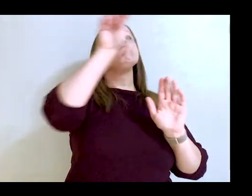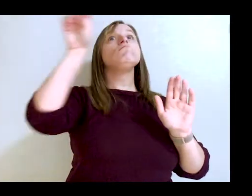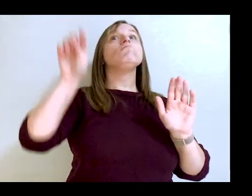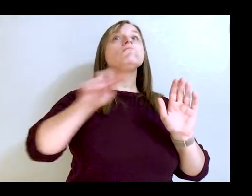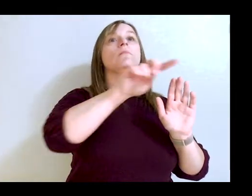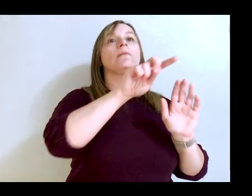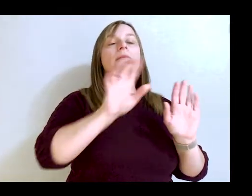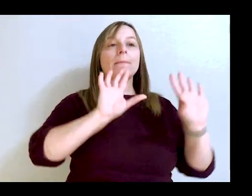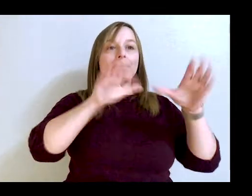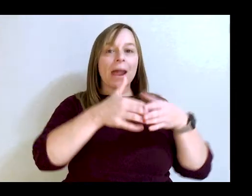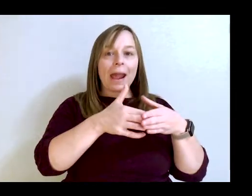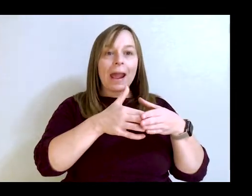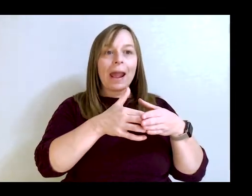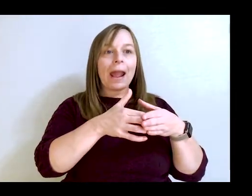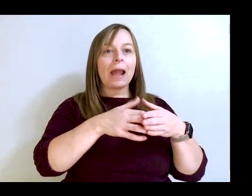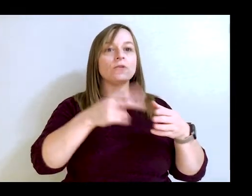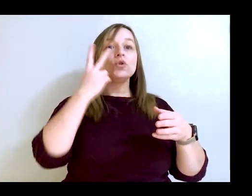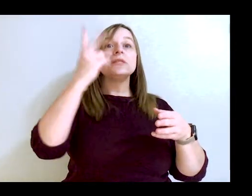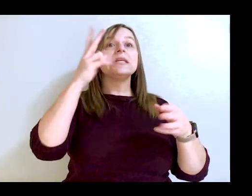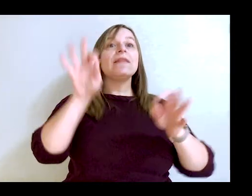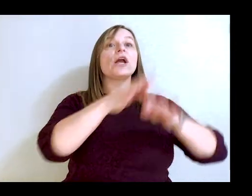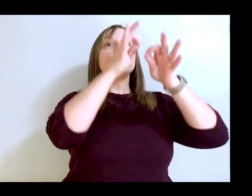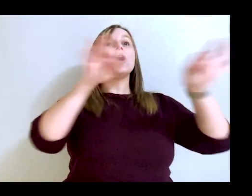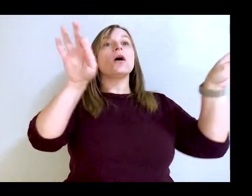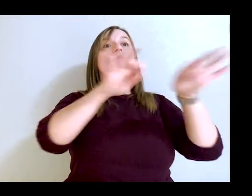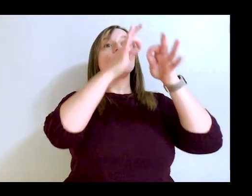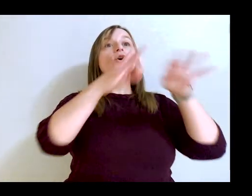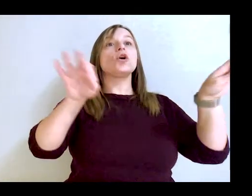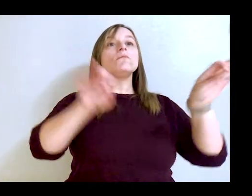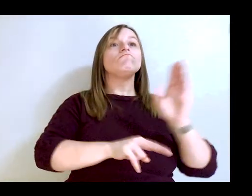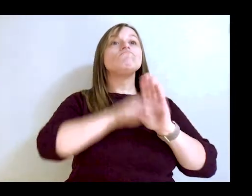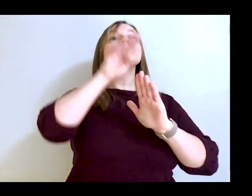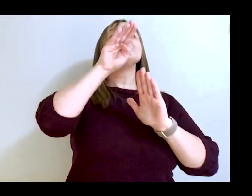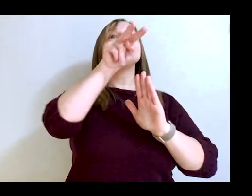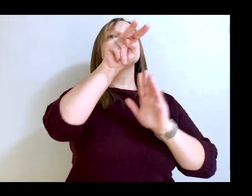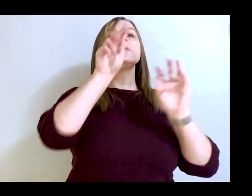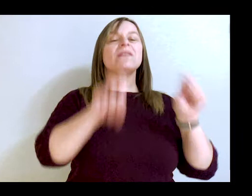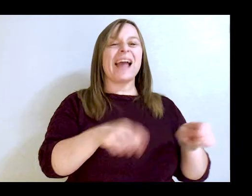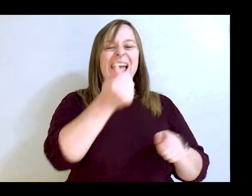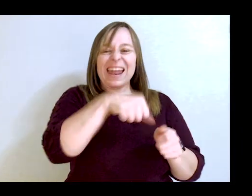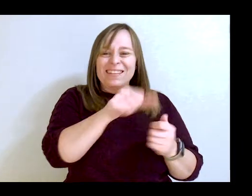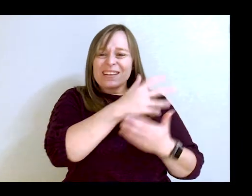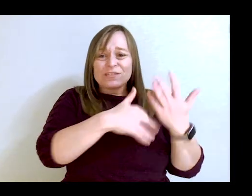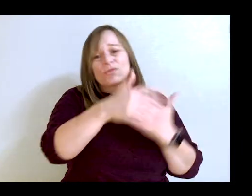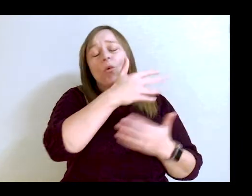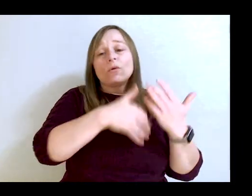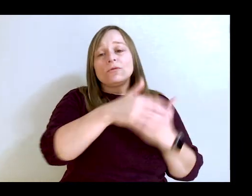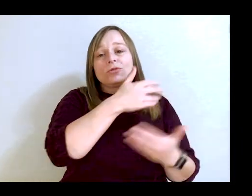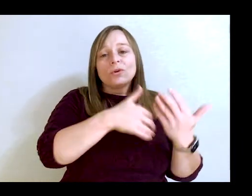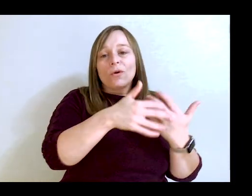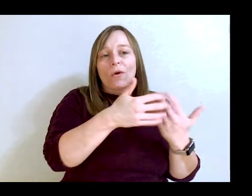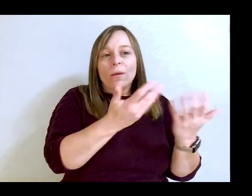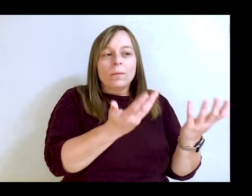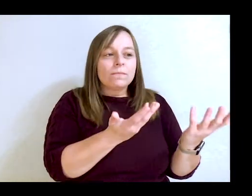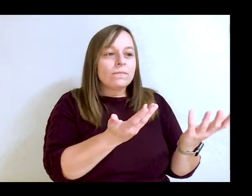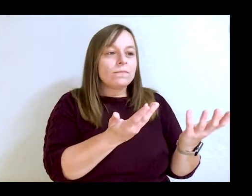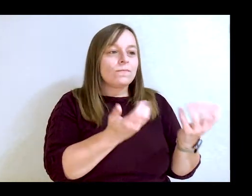in band and want to see the conductor, in anything social where he could be at.